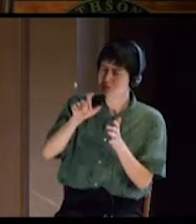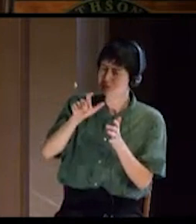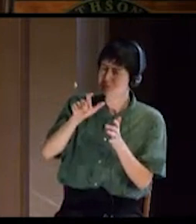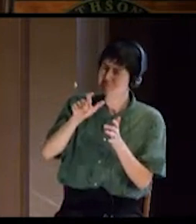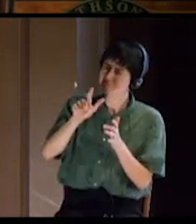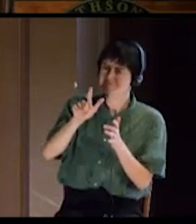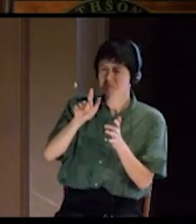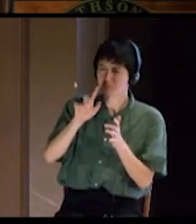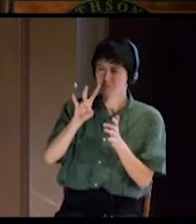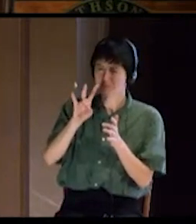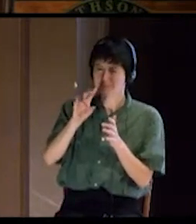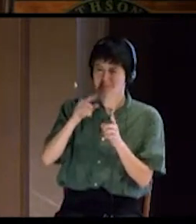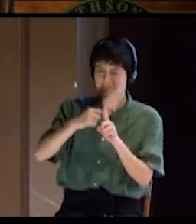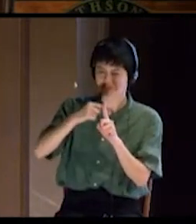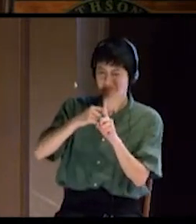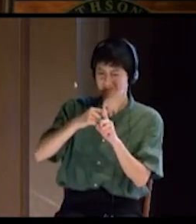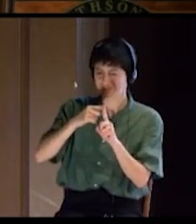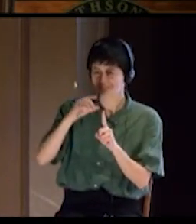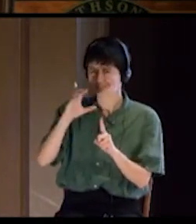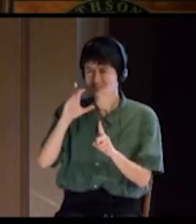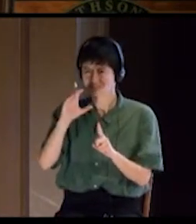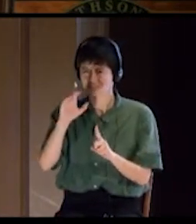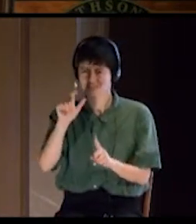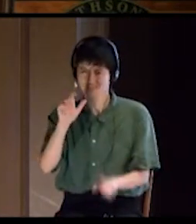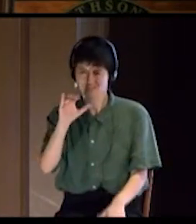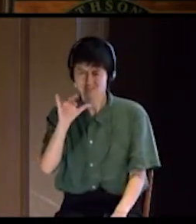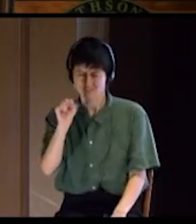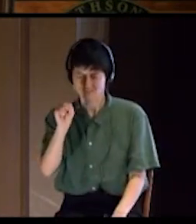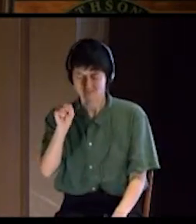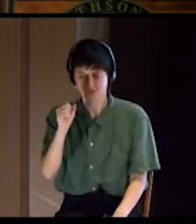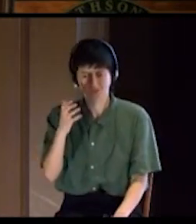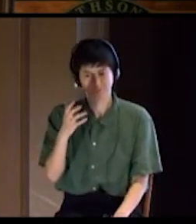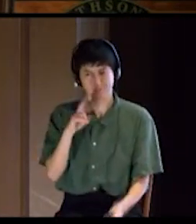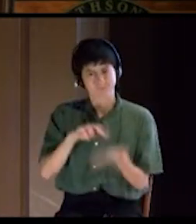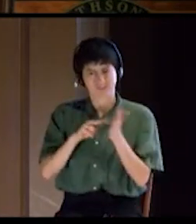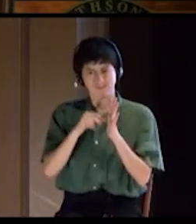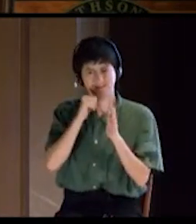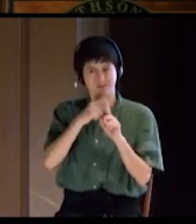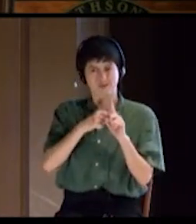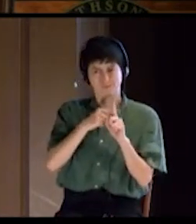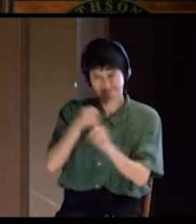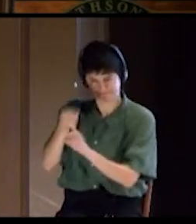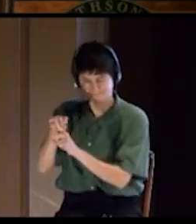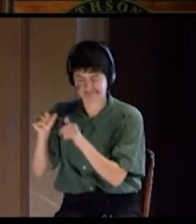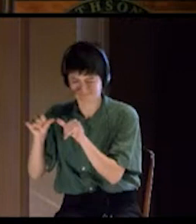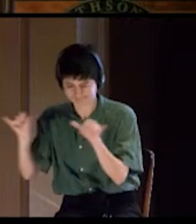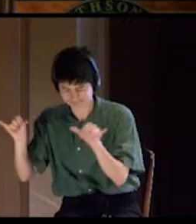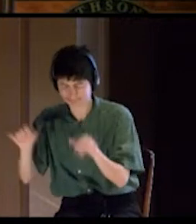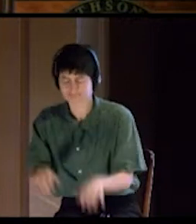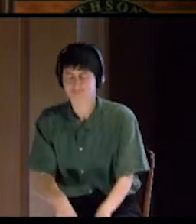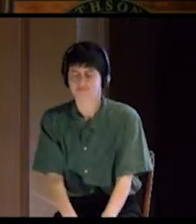And a colleague in my lab has looked at competition in these bryozoans. So I'm hopeful to look at the role